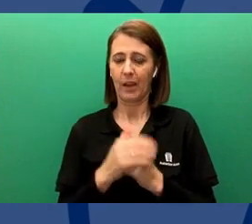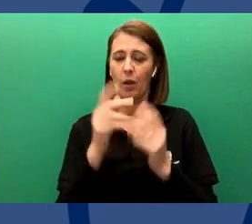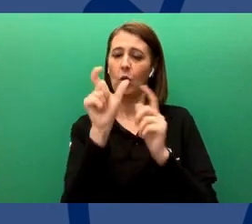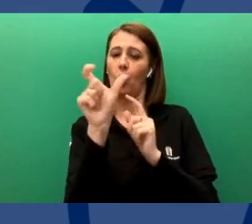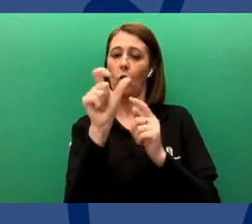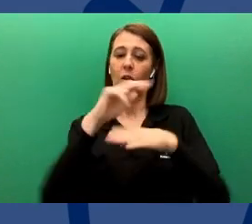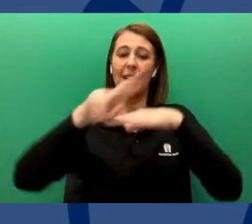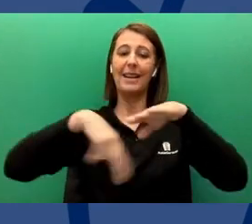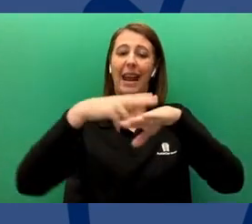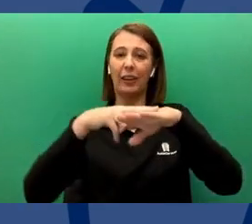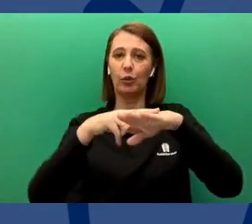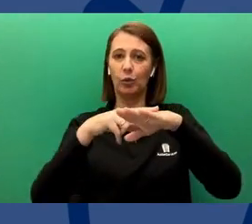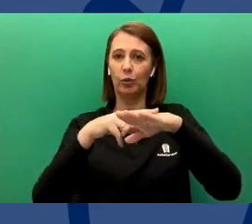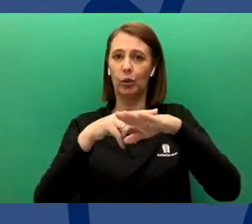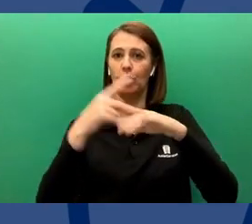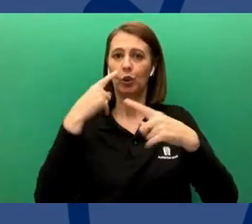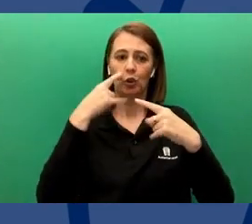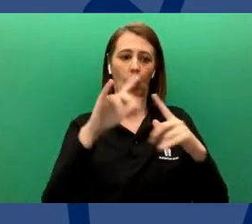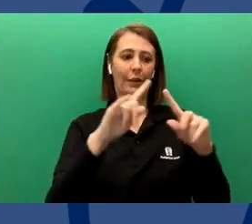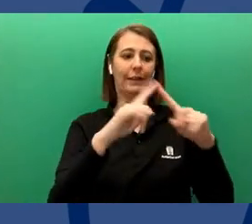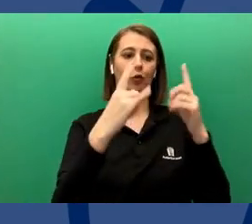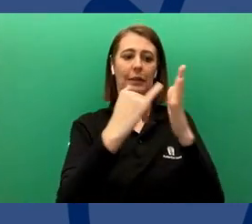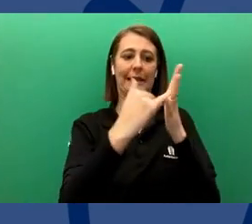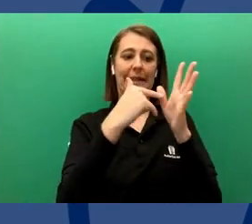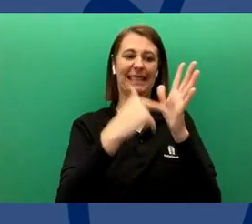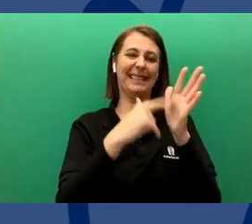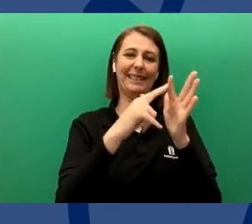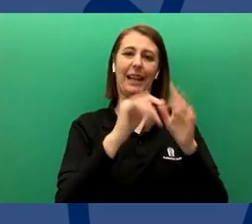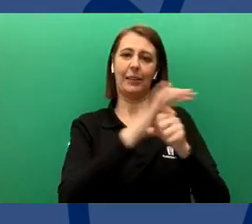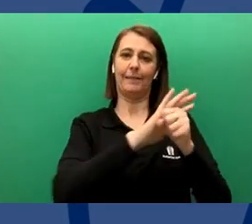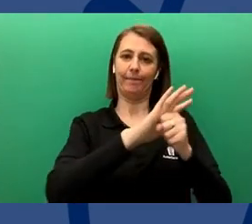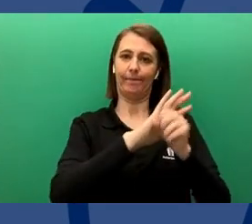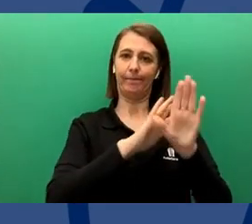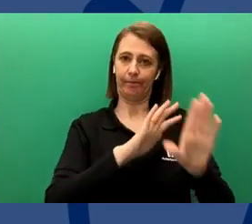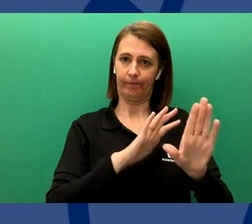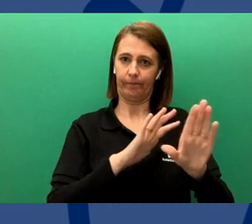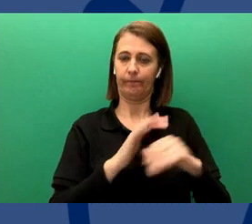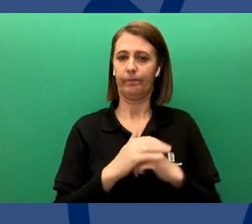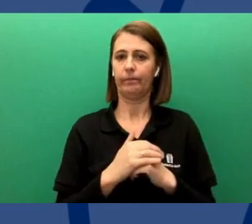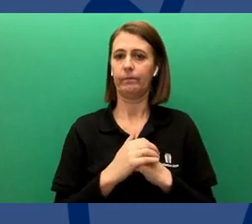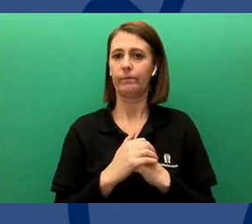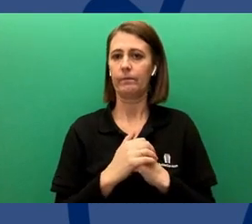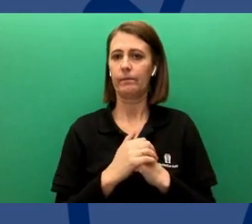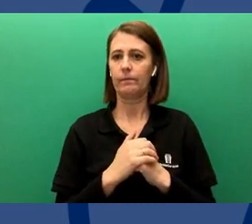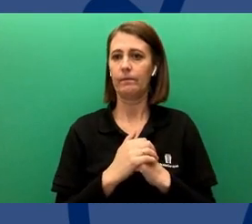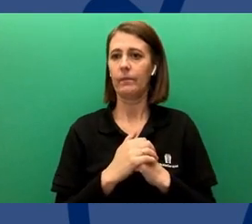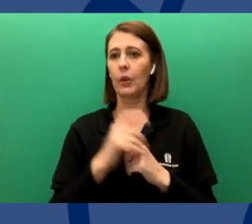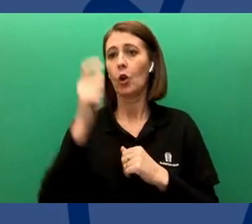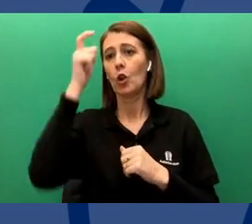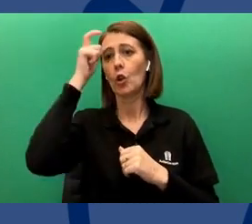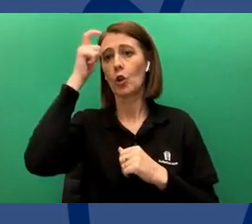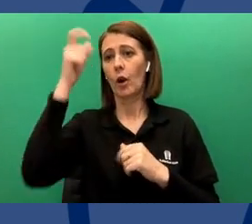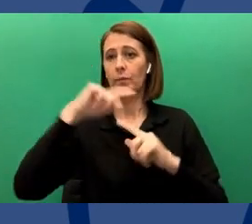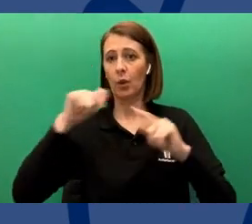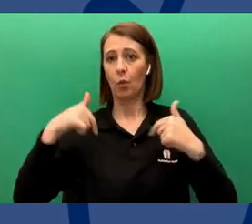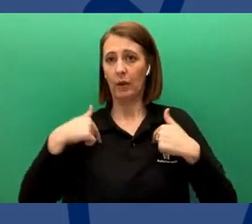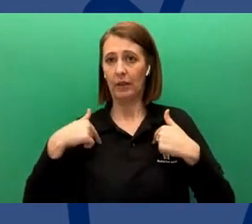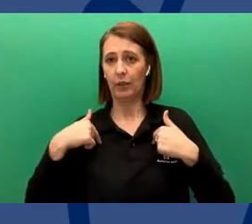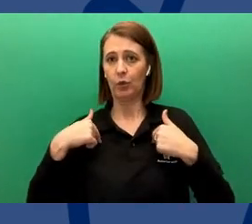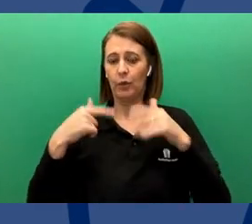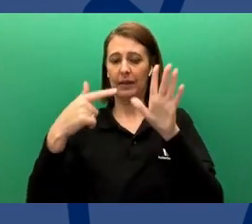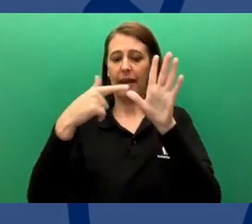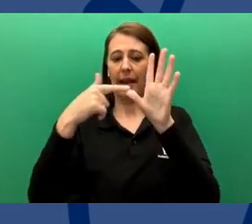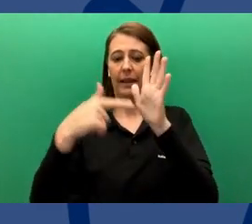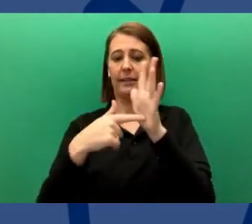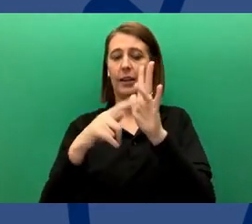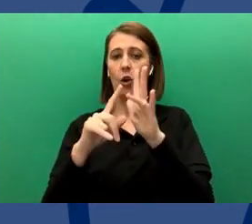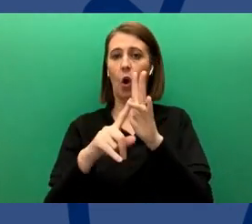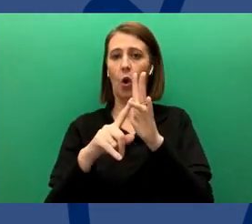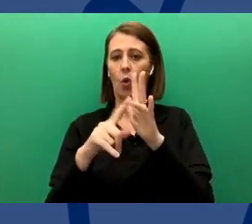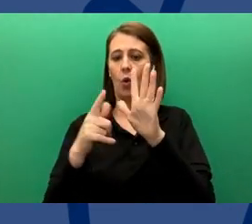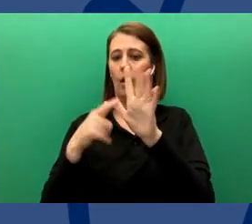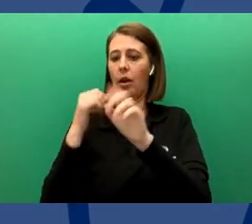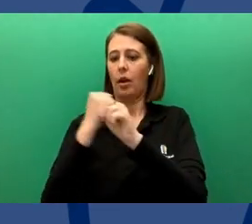to differentiate from State. But the concept we are linking to is the ATO aggregated turnover